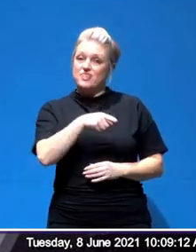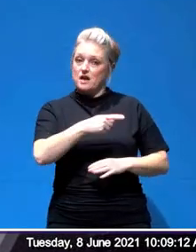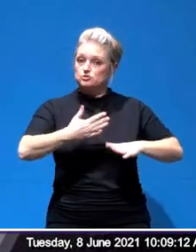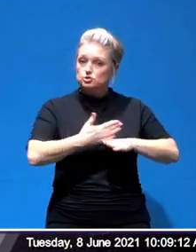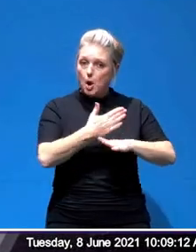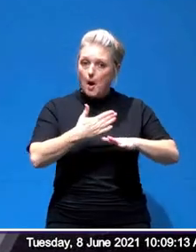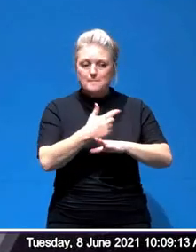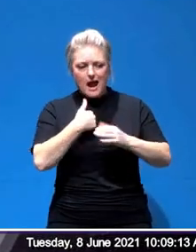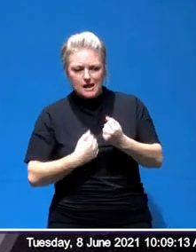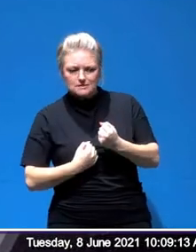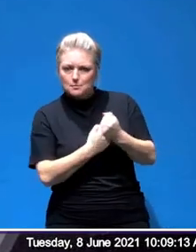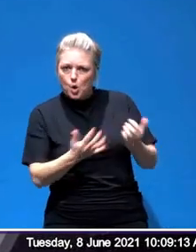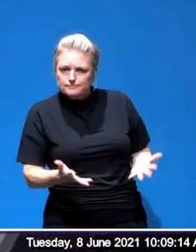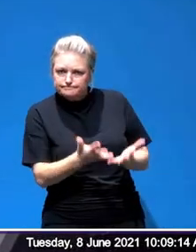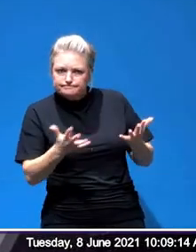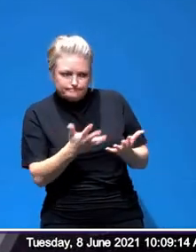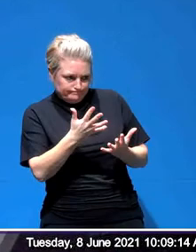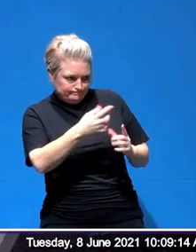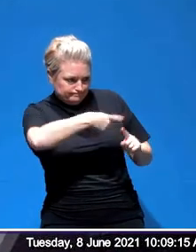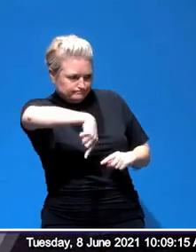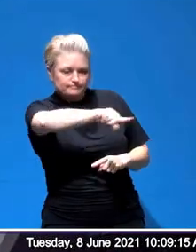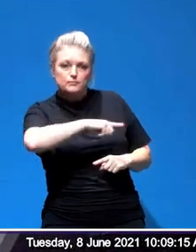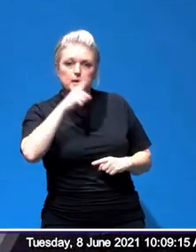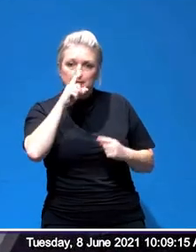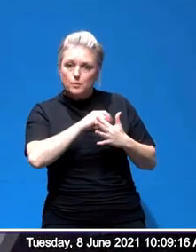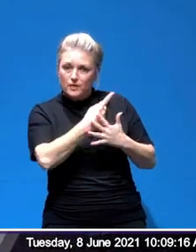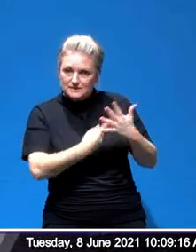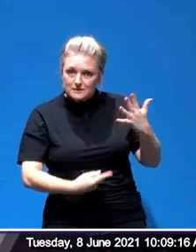meetings, as well as liaising with South Australian politicians, senior